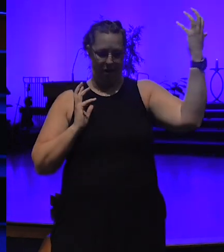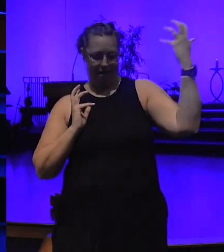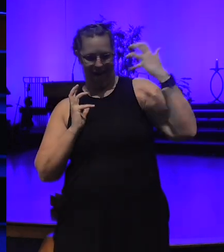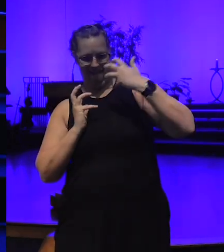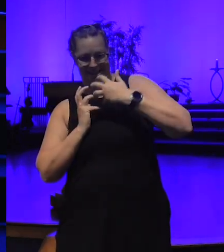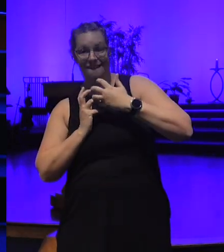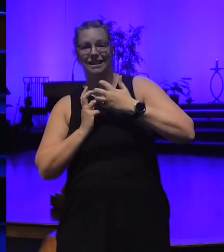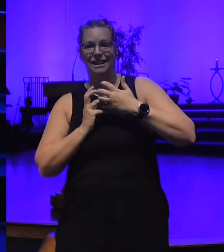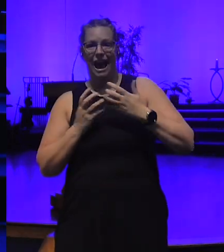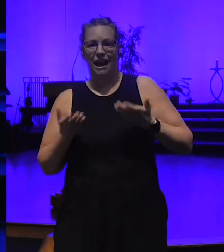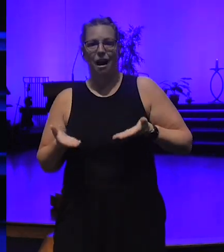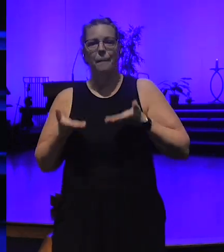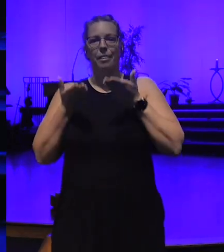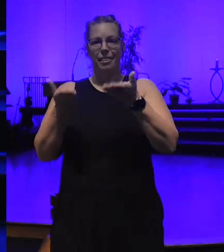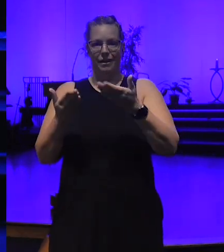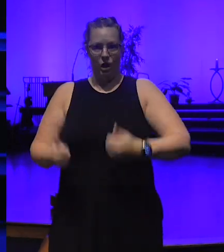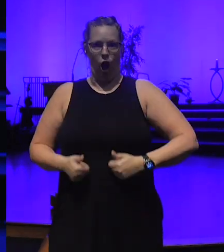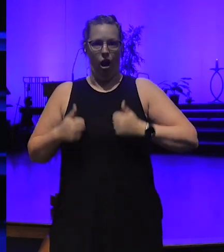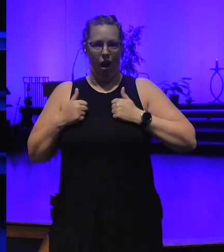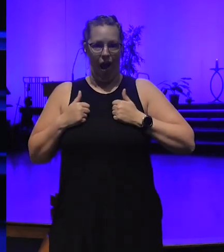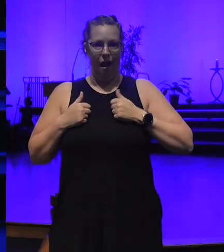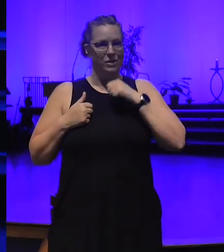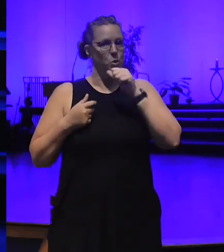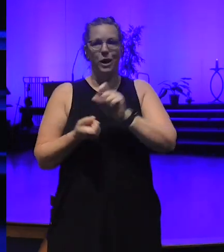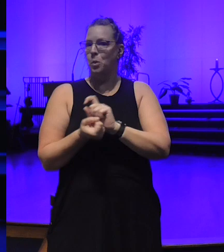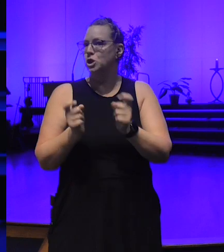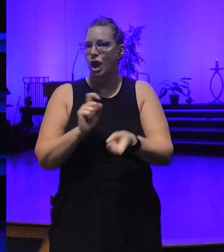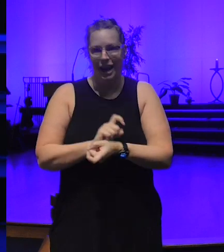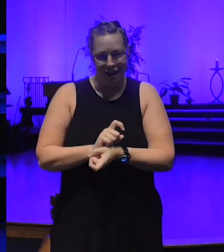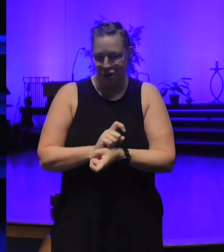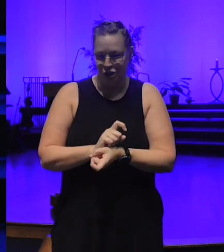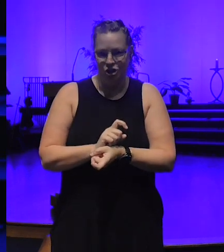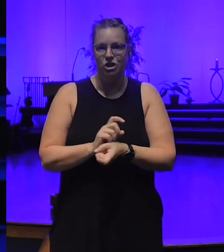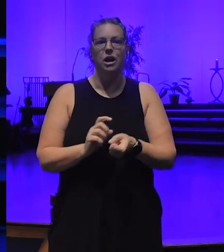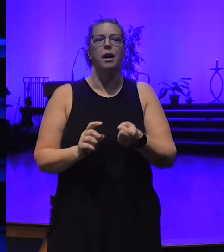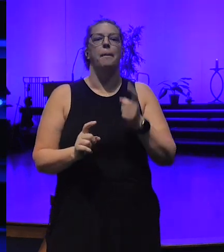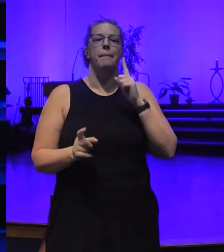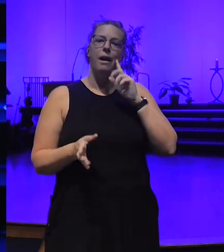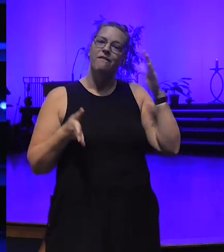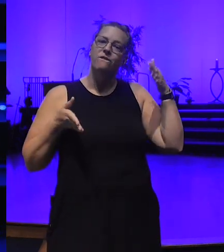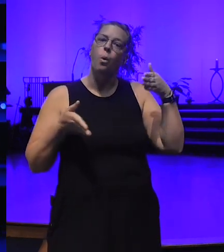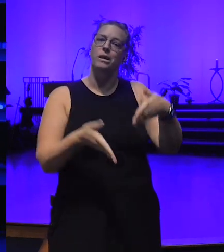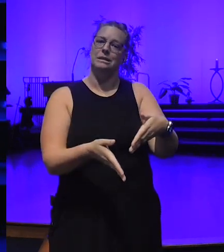our lives in a way that doesn't change and transforms but helps focus and Center Us in